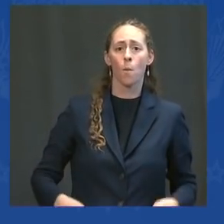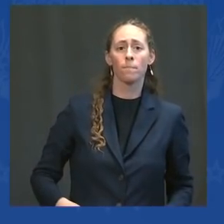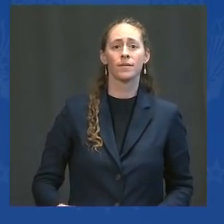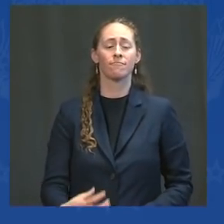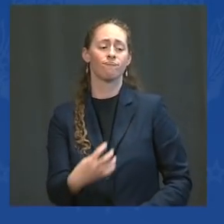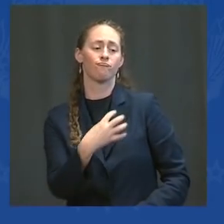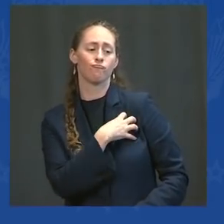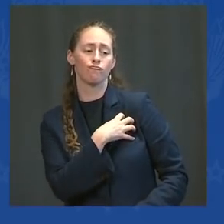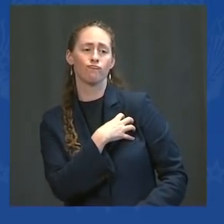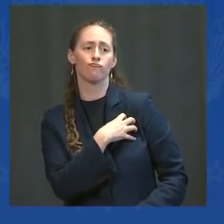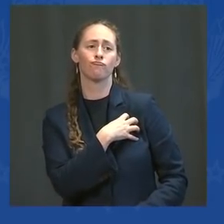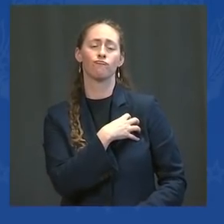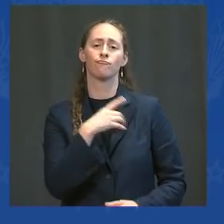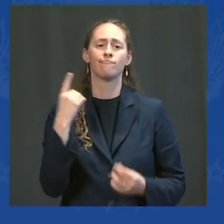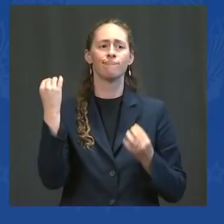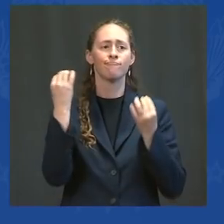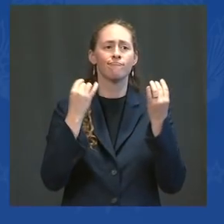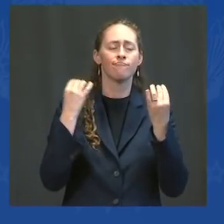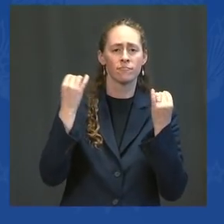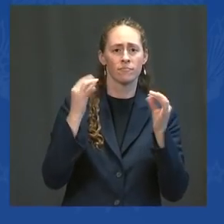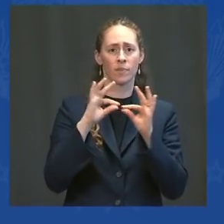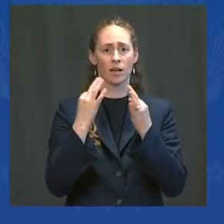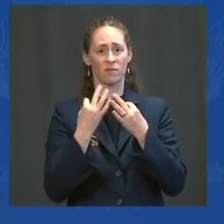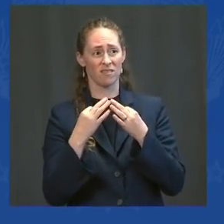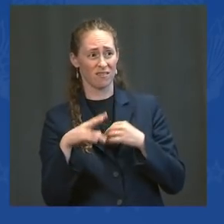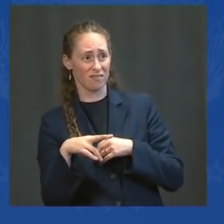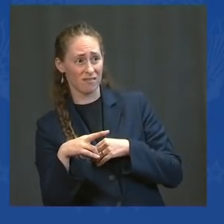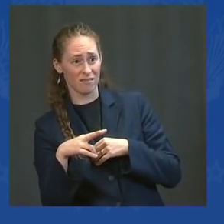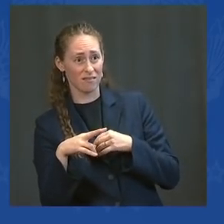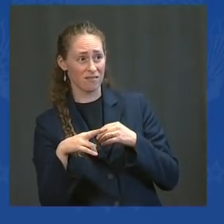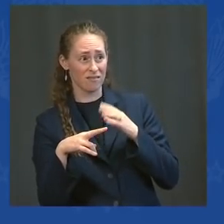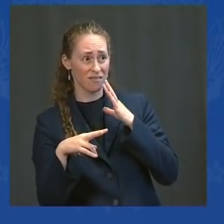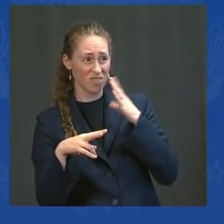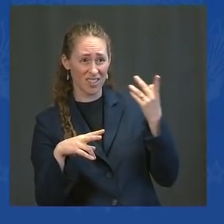whether they're going to get a call that day -- a call they don't want to receive --